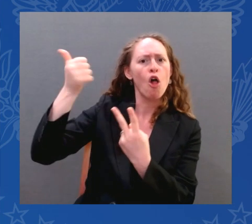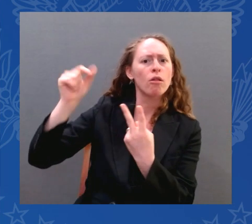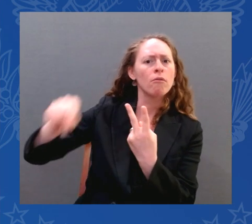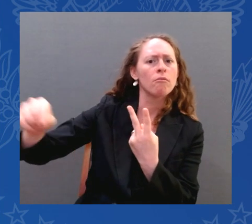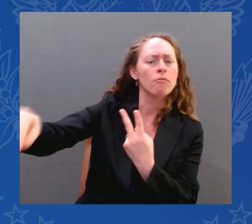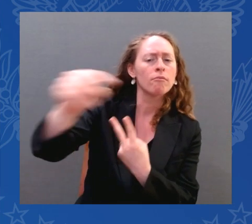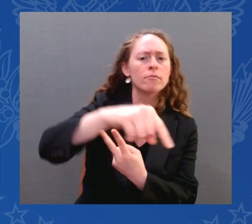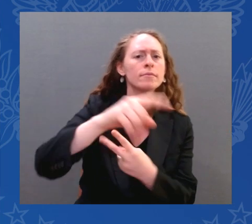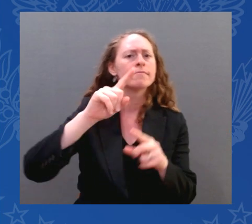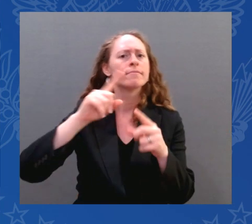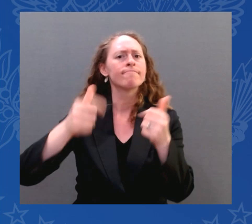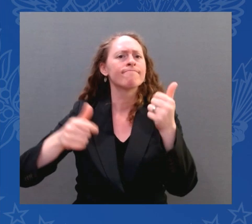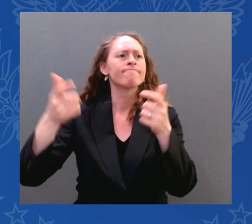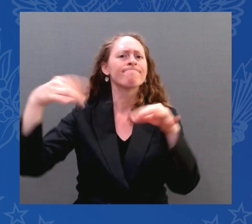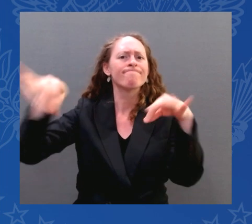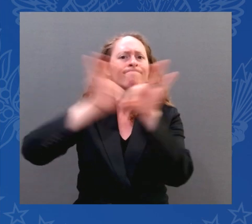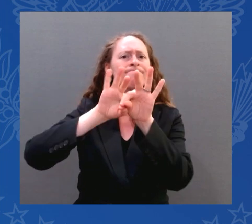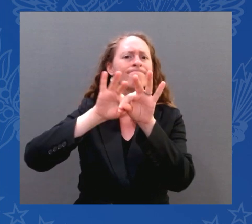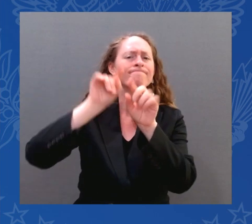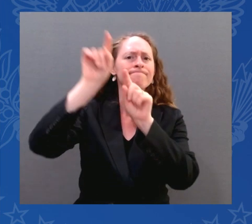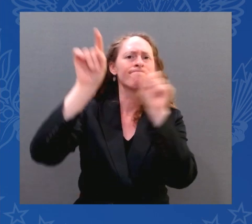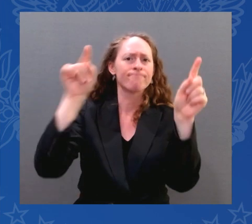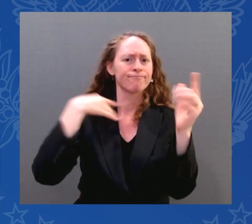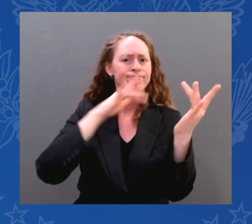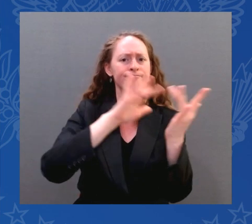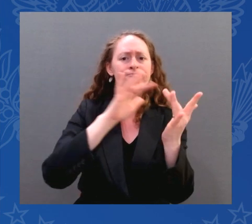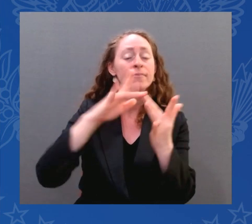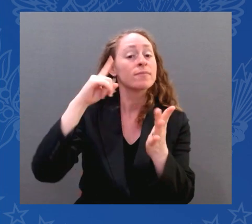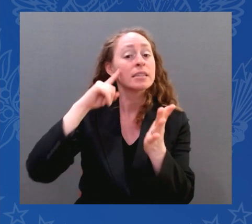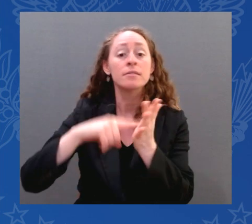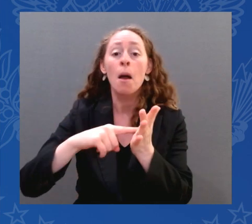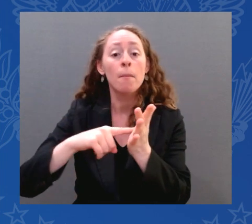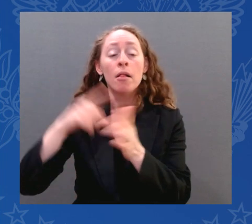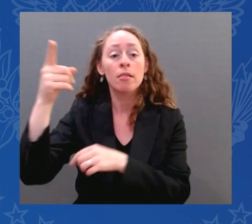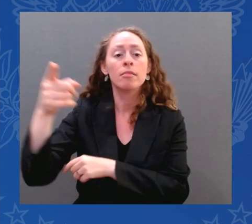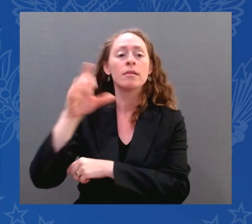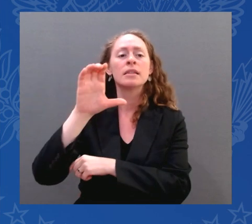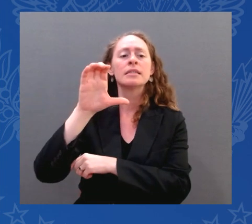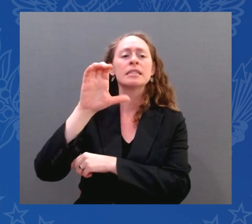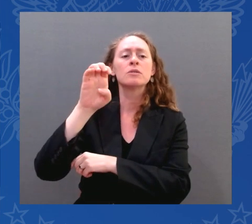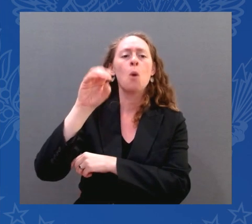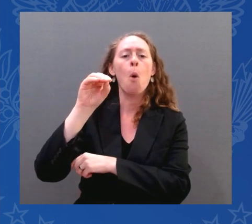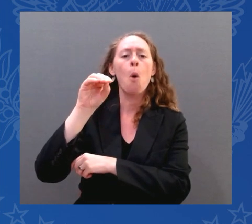And I spoke as CEO of JoAnn Stores. Wade is here. Wade, stand up, so everybody sees here.